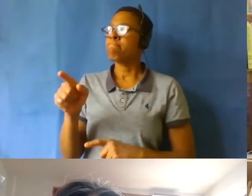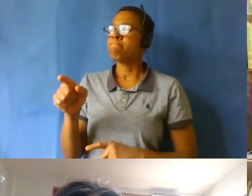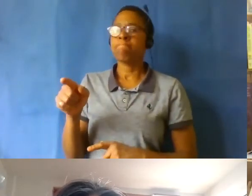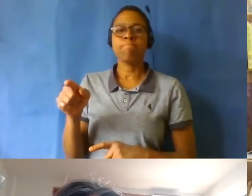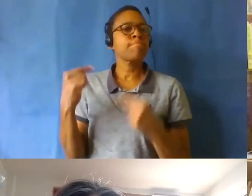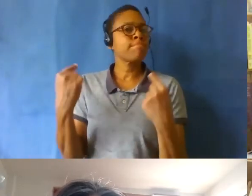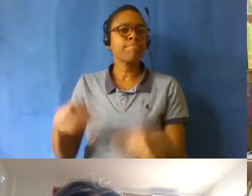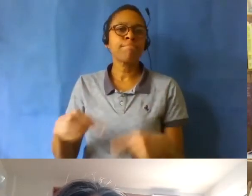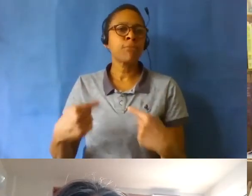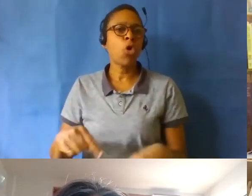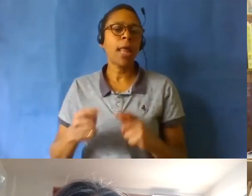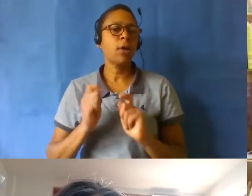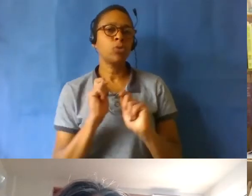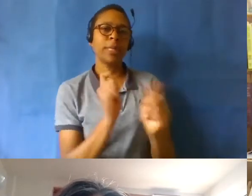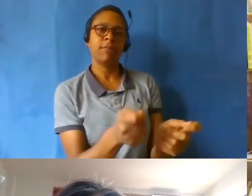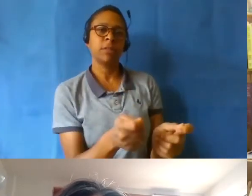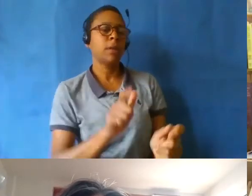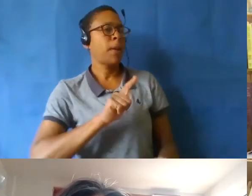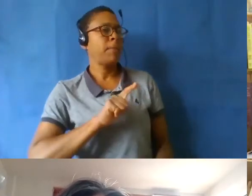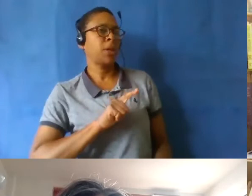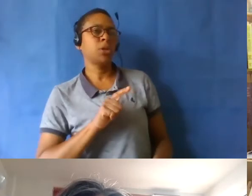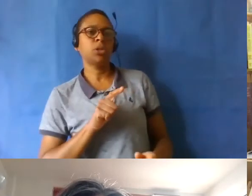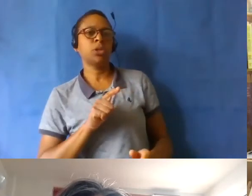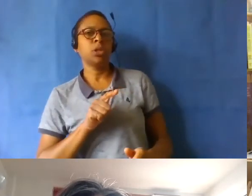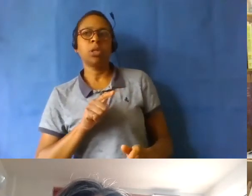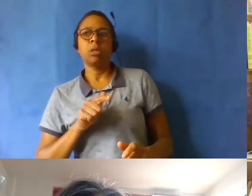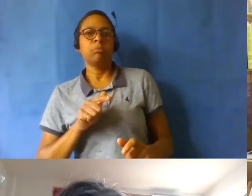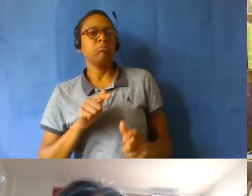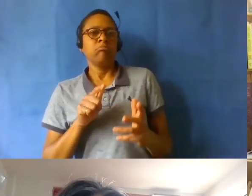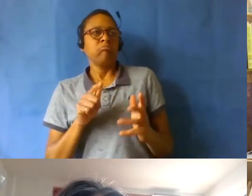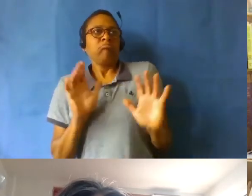actually constituted through very violent upper-caste ideas of the body